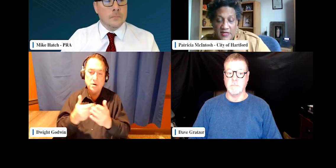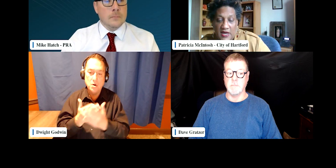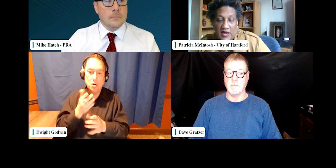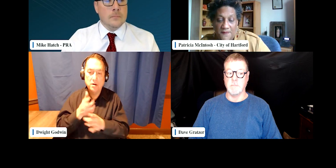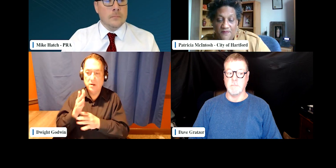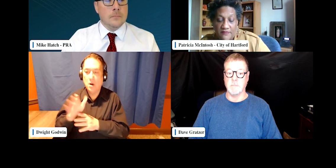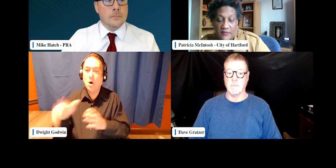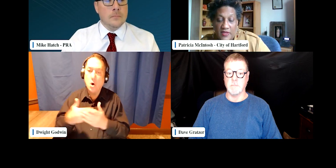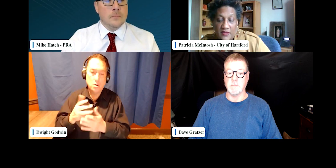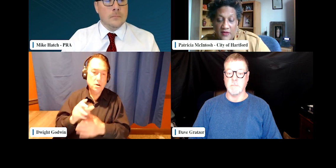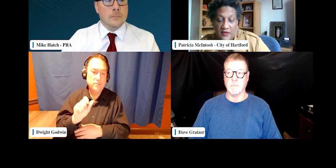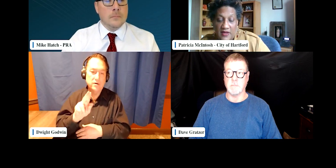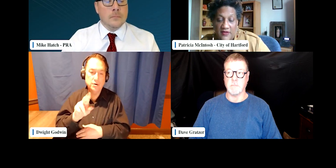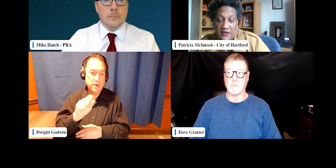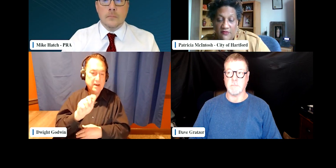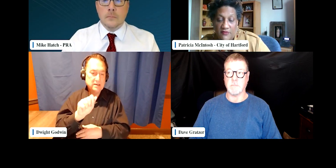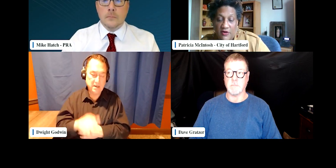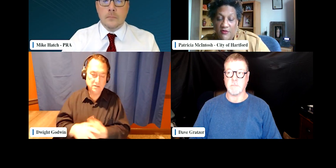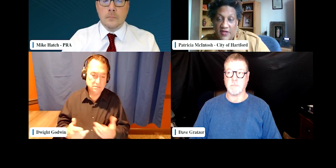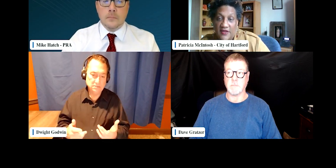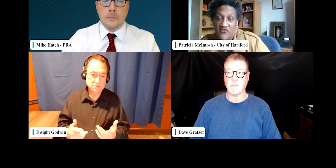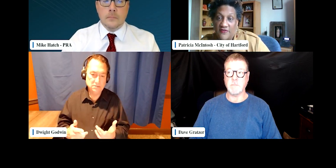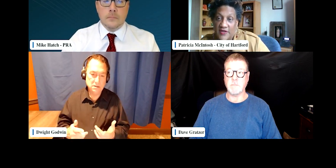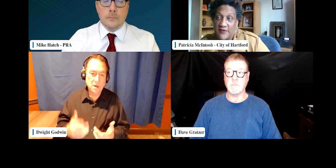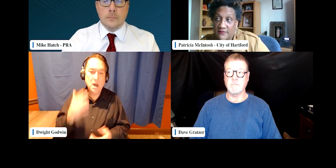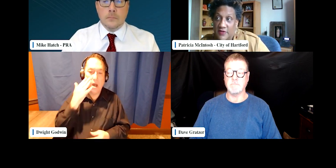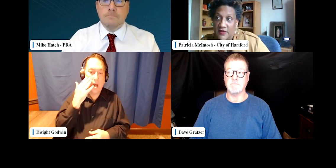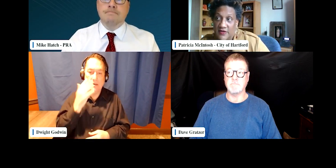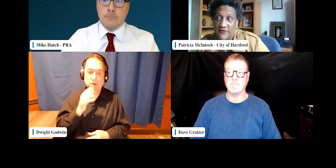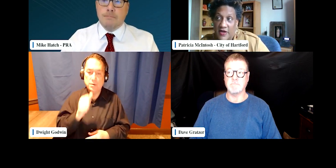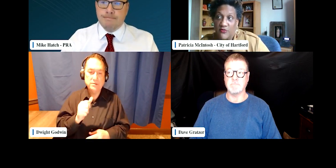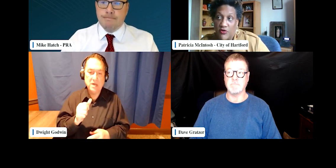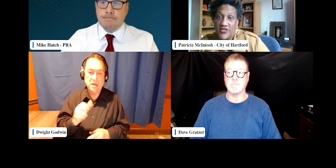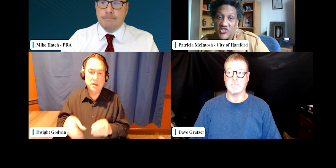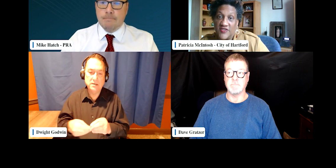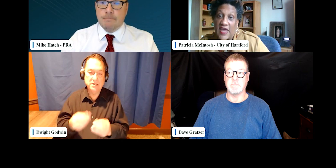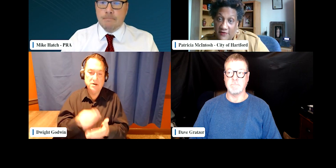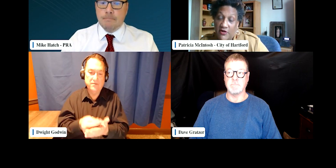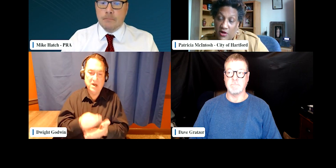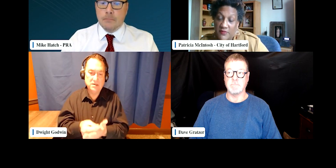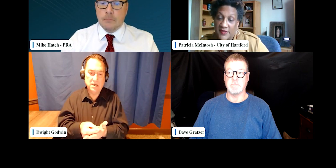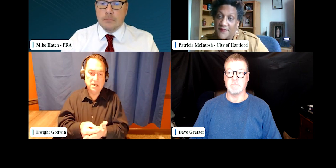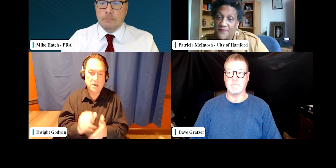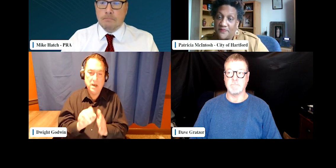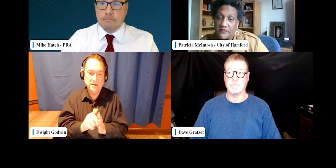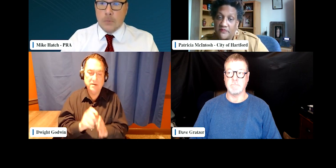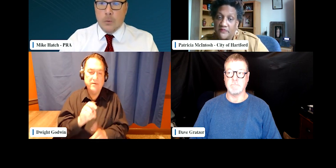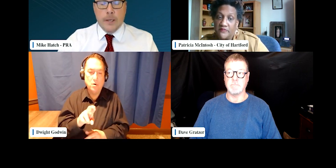But no, there was no additional funding identified, or additional staffing requirements.